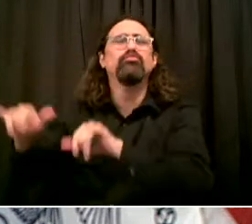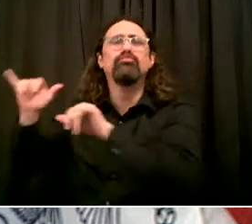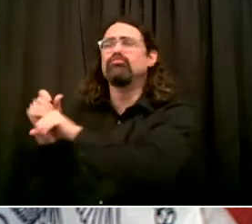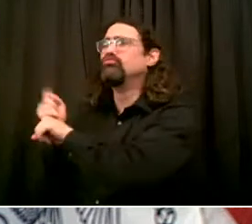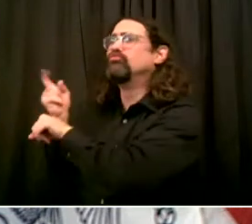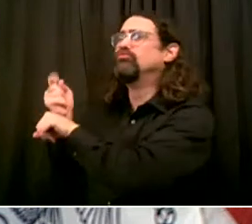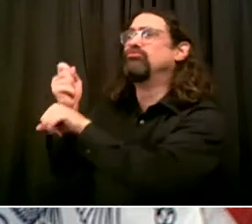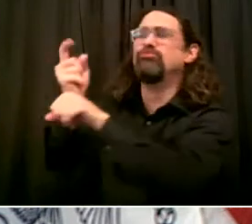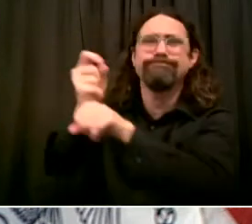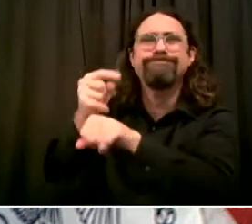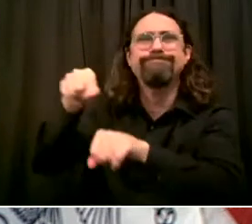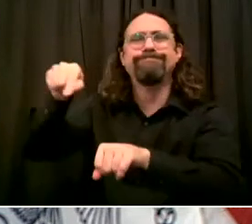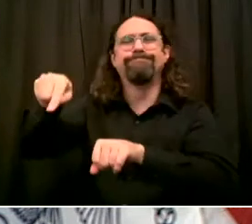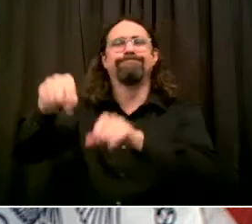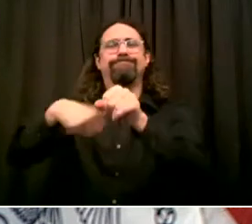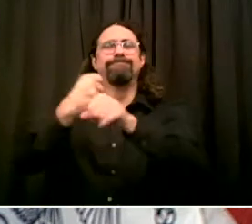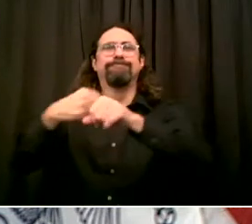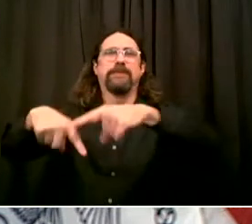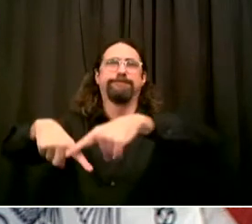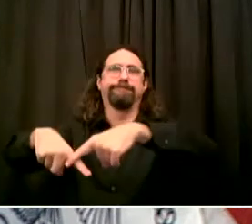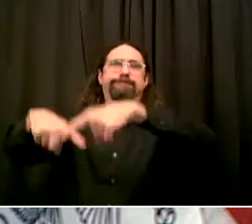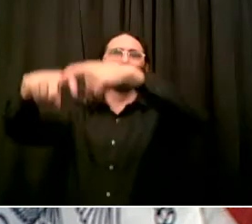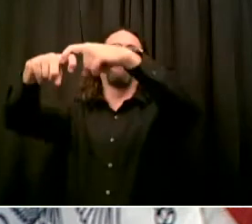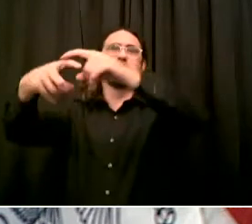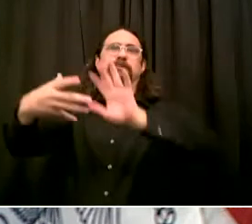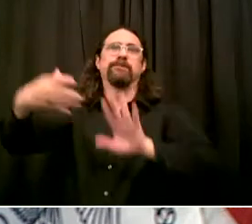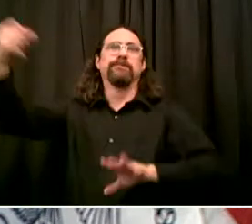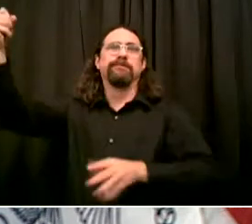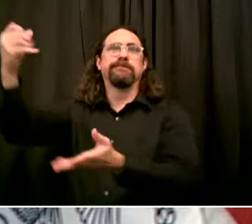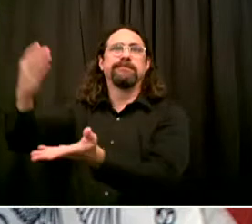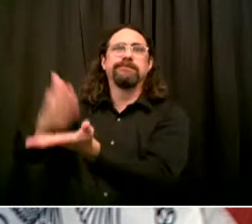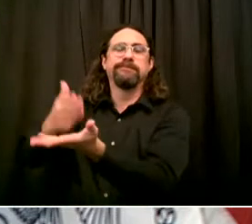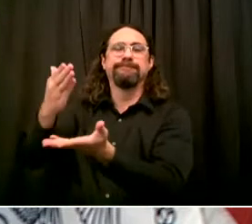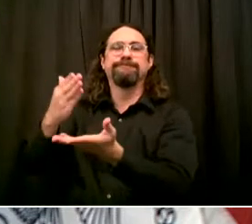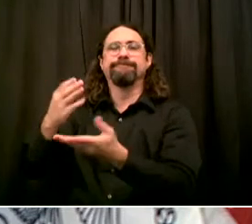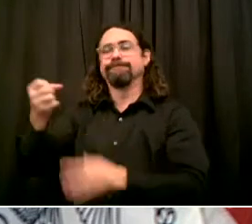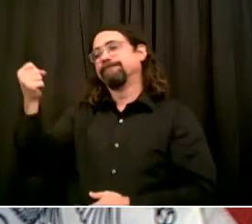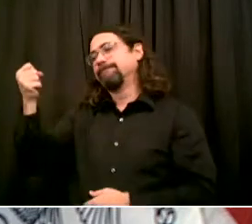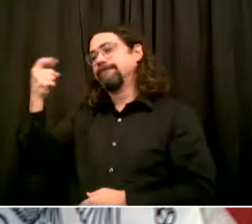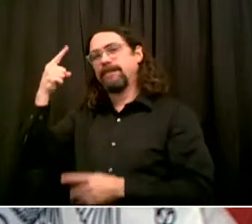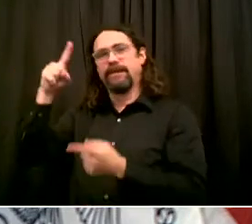EVEVETRYHHG INE WOULD NORMALLY DONNED JUST TAKE A DEEP BREATH AND KNOW THAT NEXT T AYER R WILL